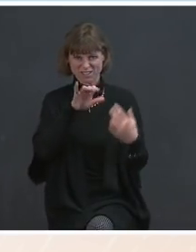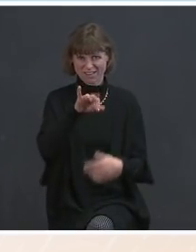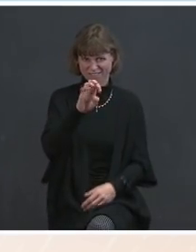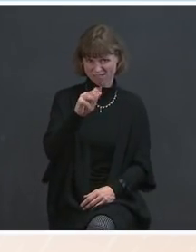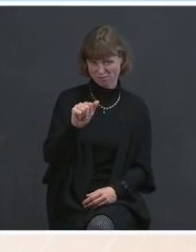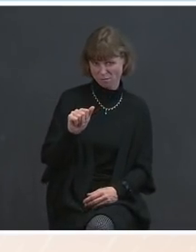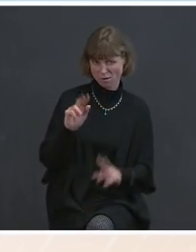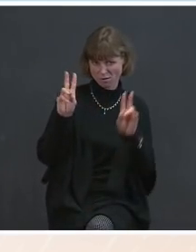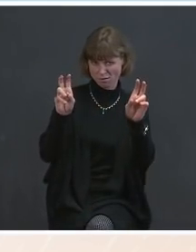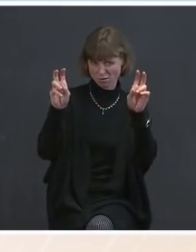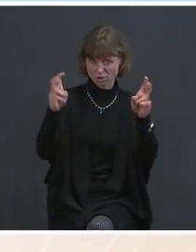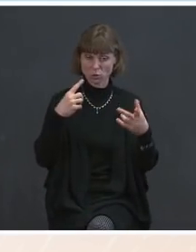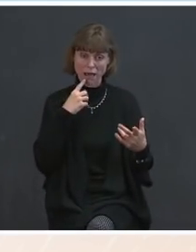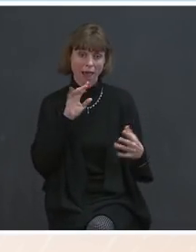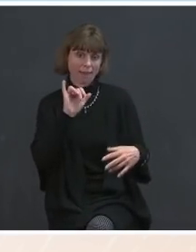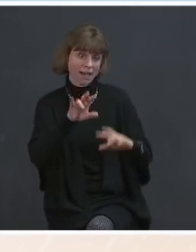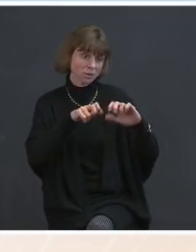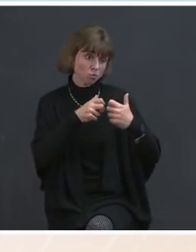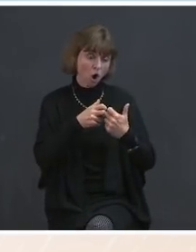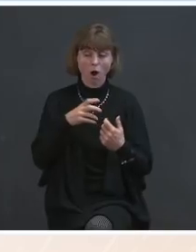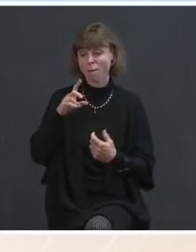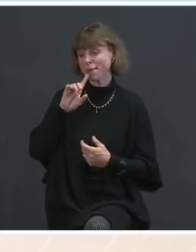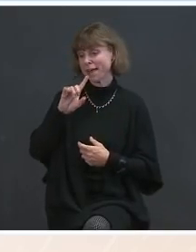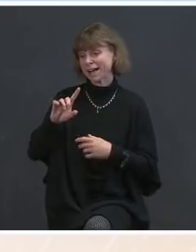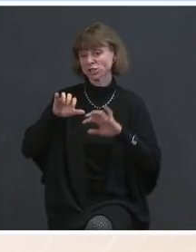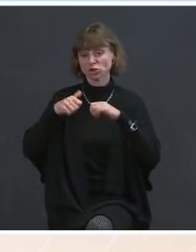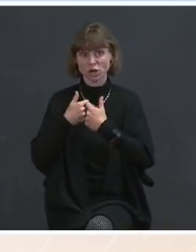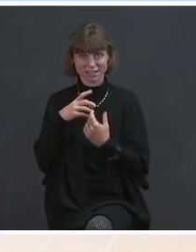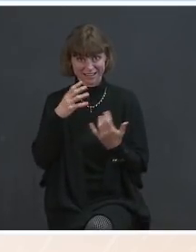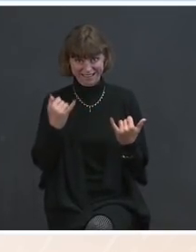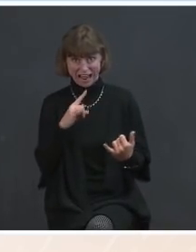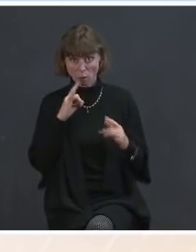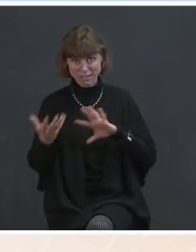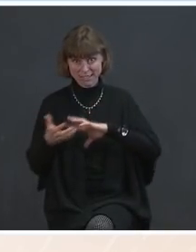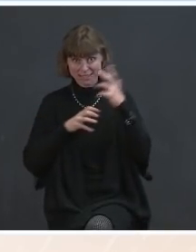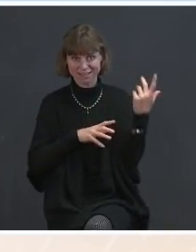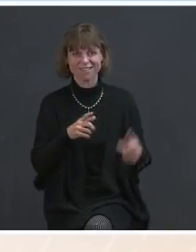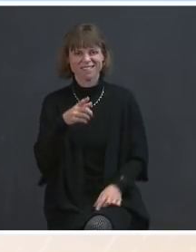that it's a challenge. Is it now a disaster? Ms. Psaki: I appreciate the opportunity. I do like your mask.